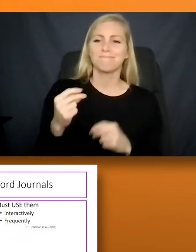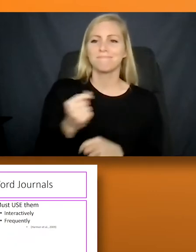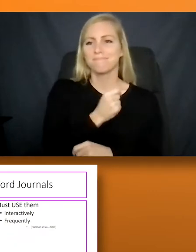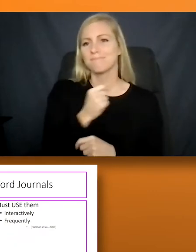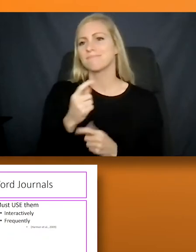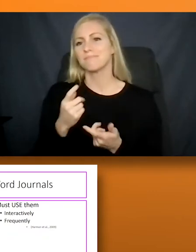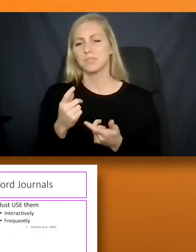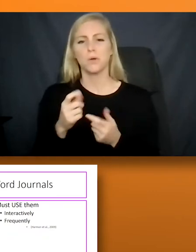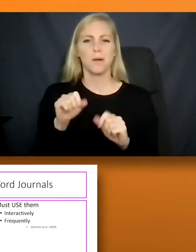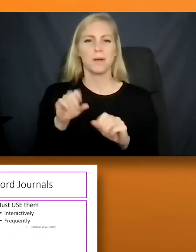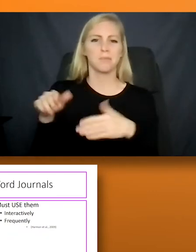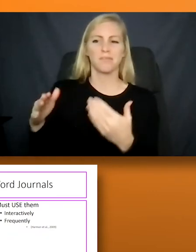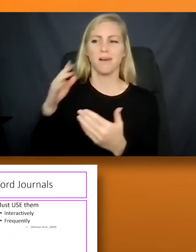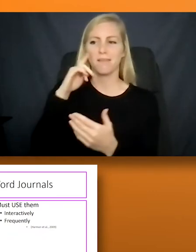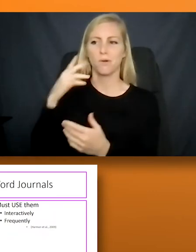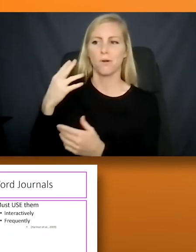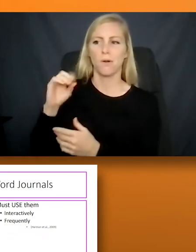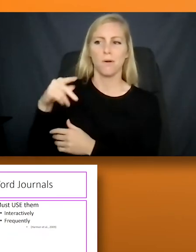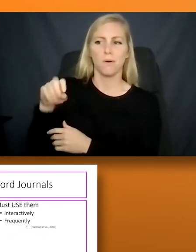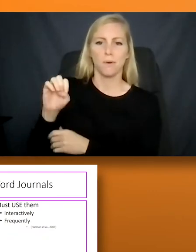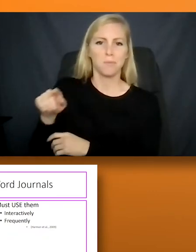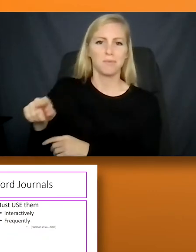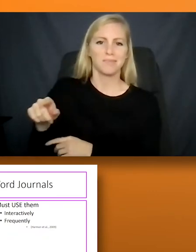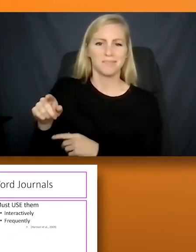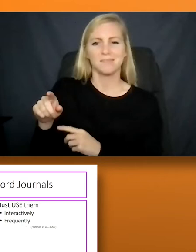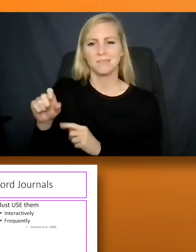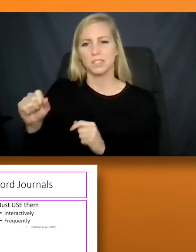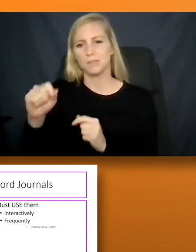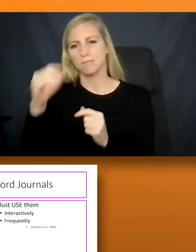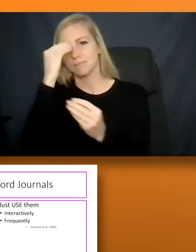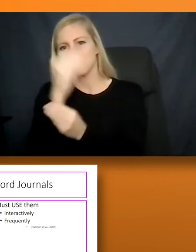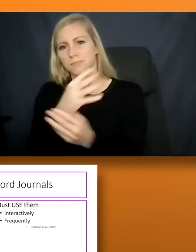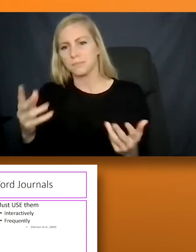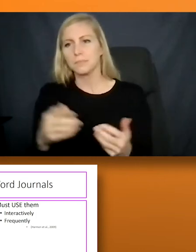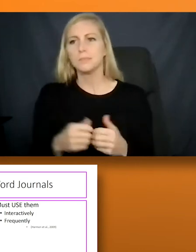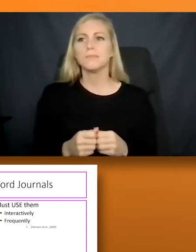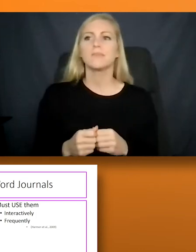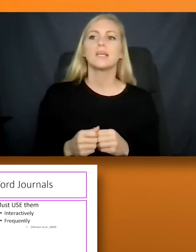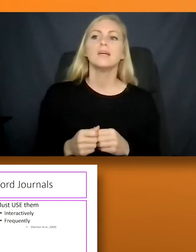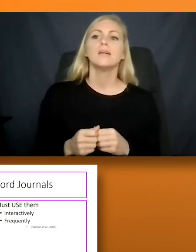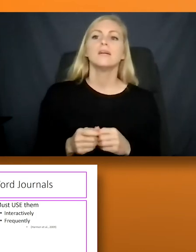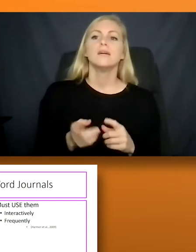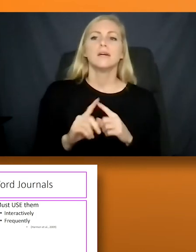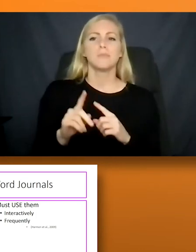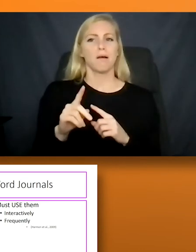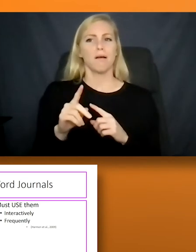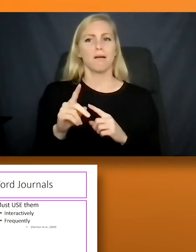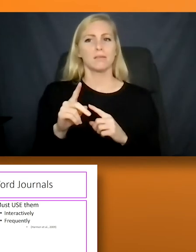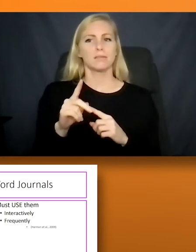So it helps with not just having kind of a flat, maybe black-and-white visualization